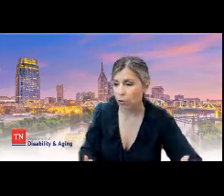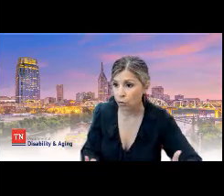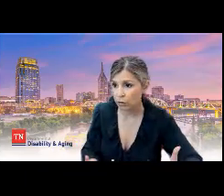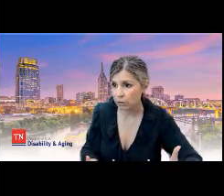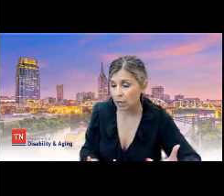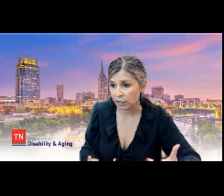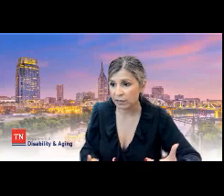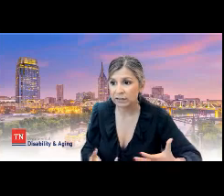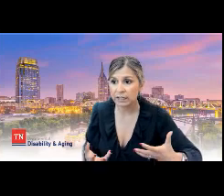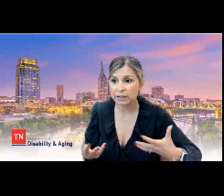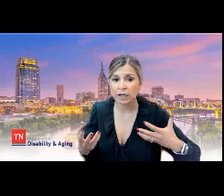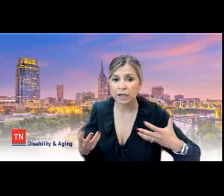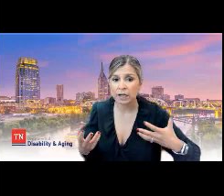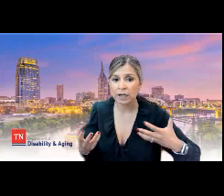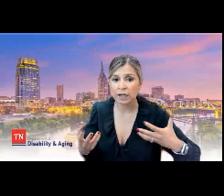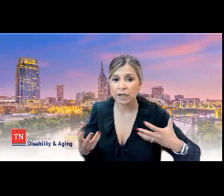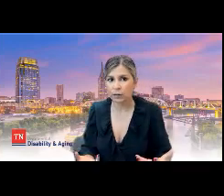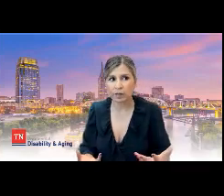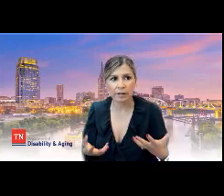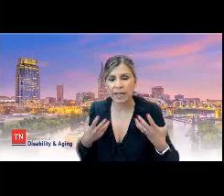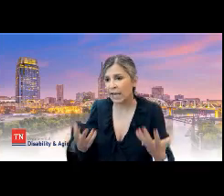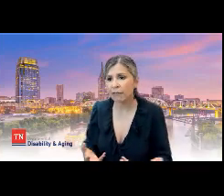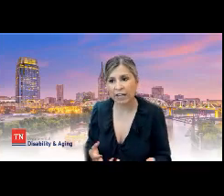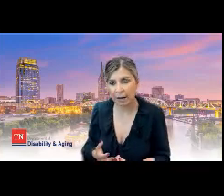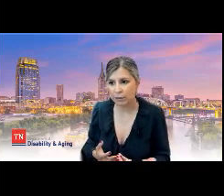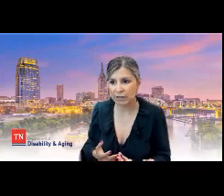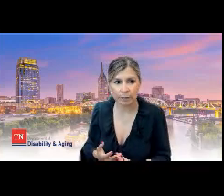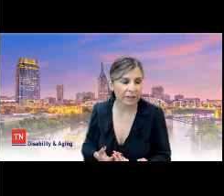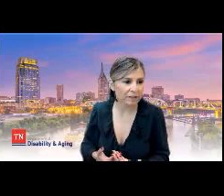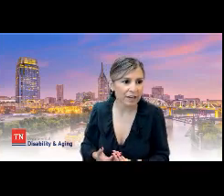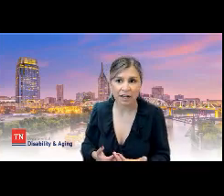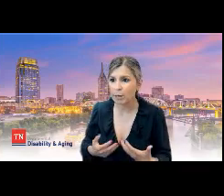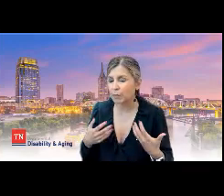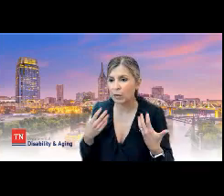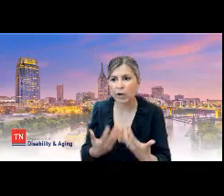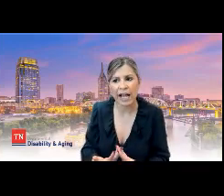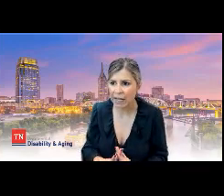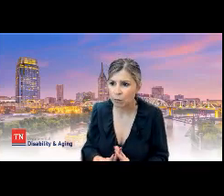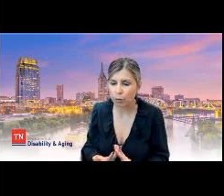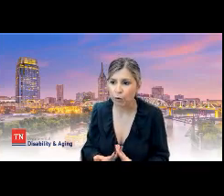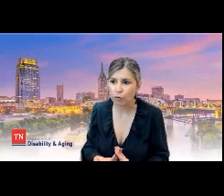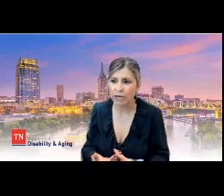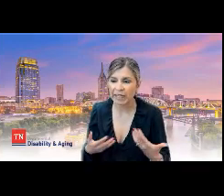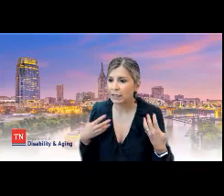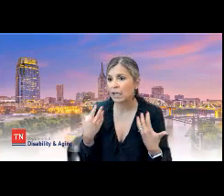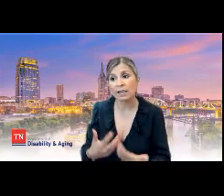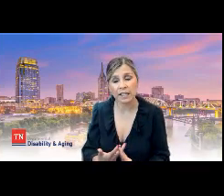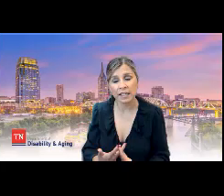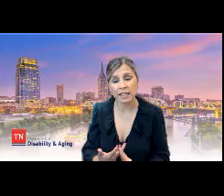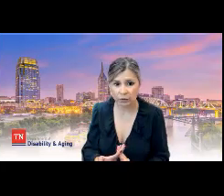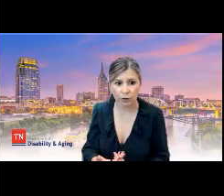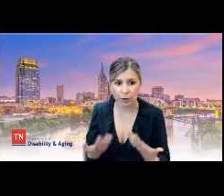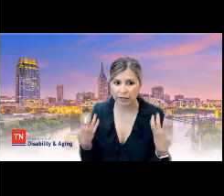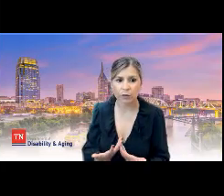or non existent and they have capital expenses that come up. They want to add more programming. They need money to do it.